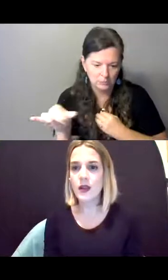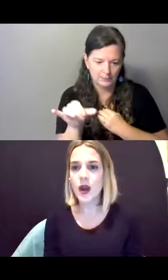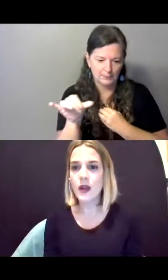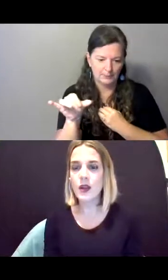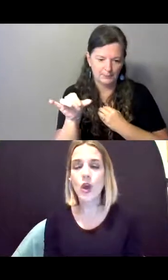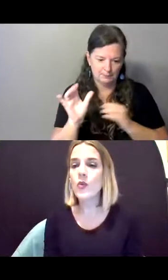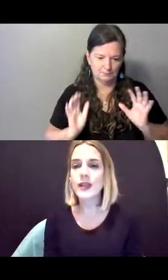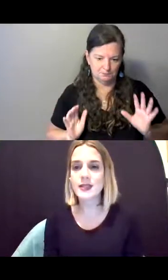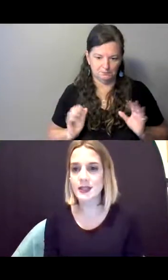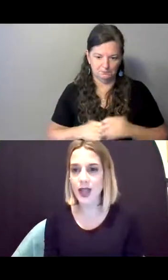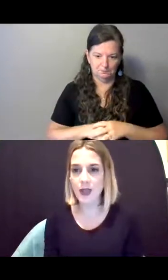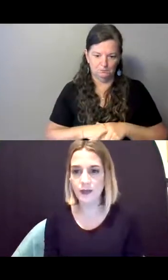No one is the same.